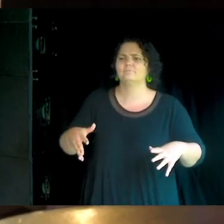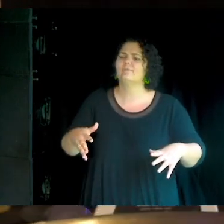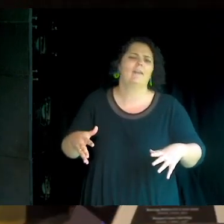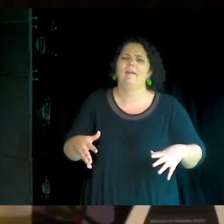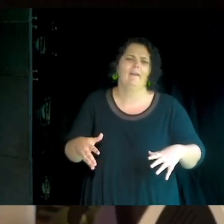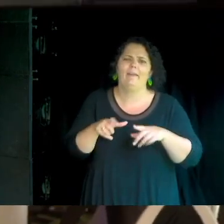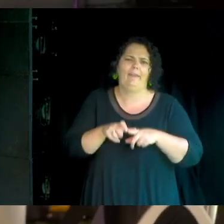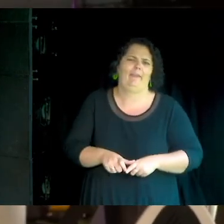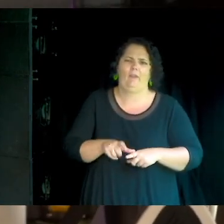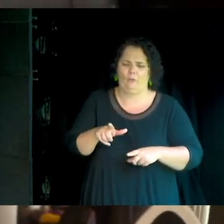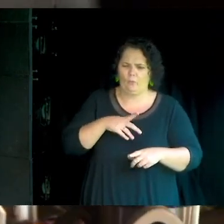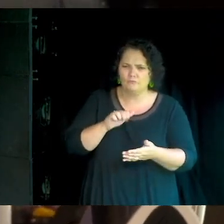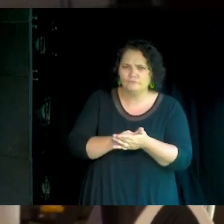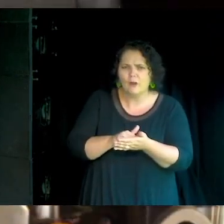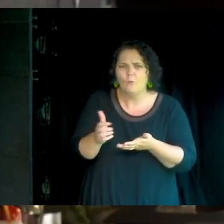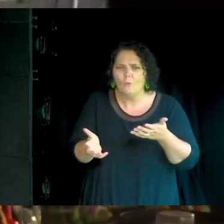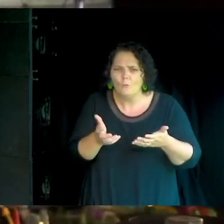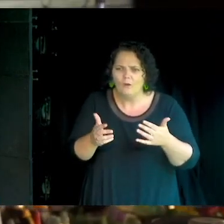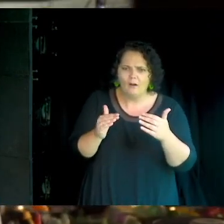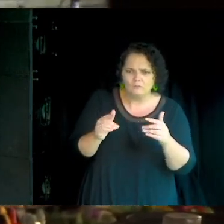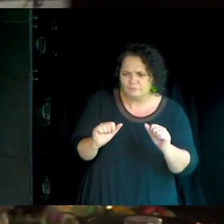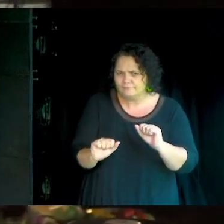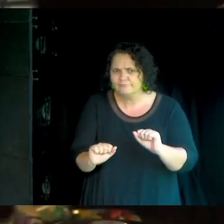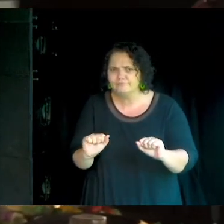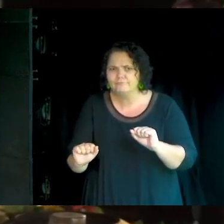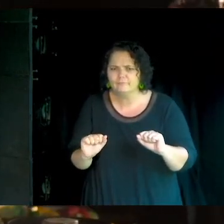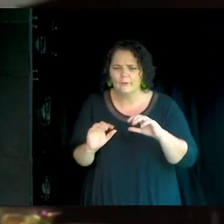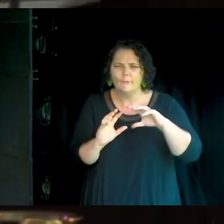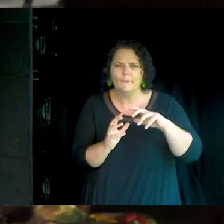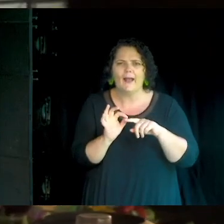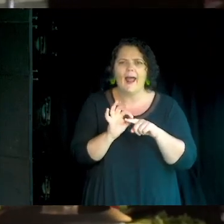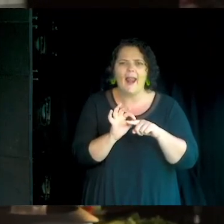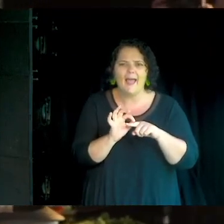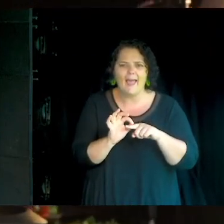to get that you you want to have that a bit of um caramelization and also fried it nice and so you